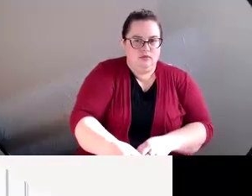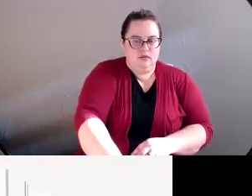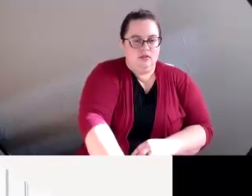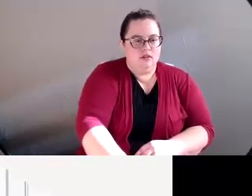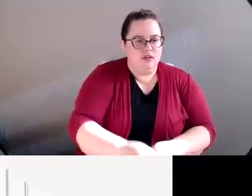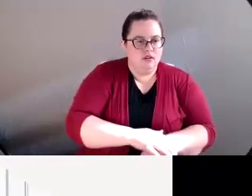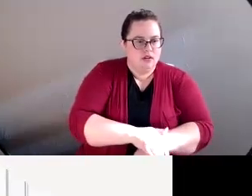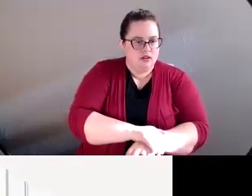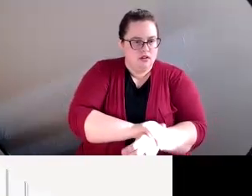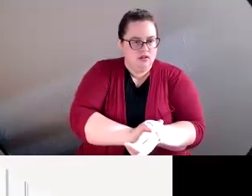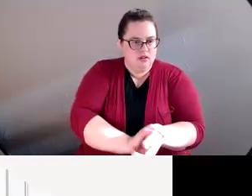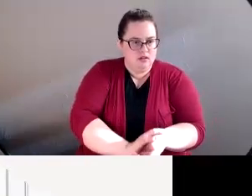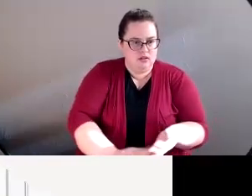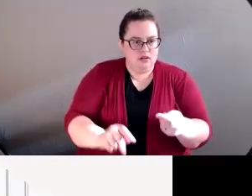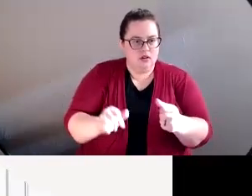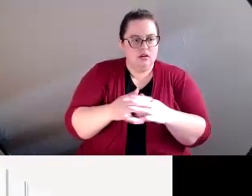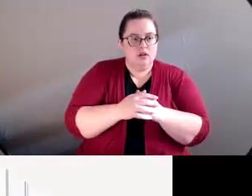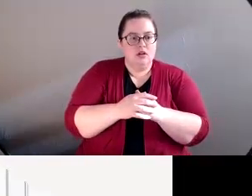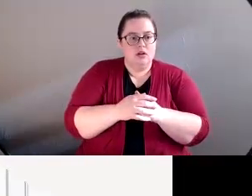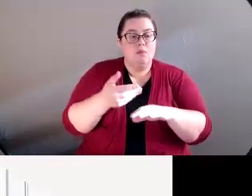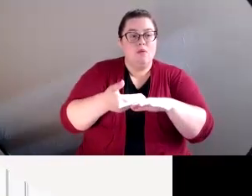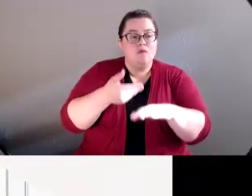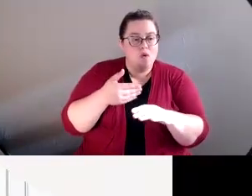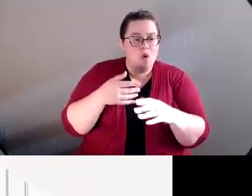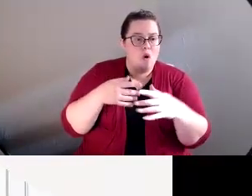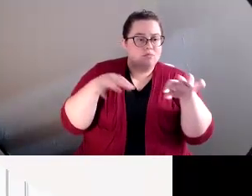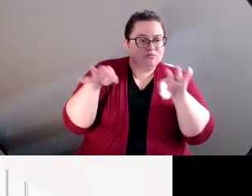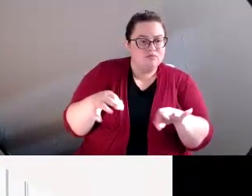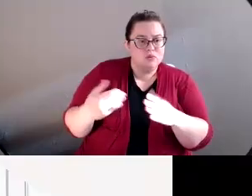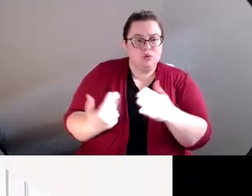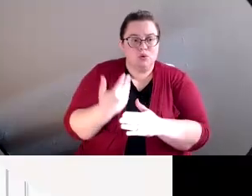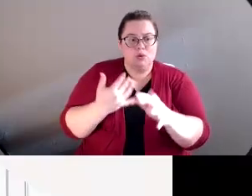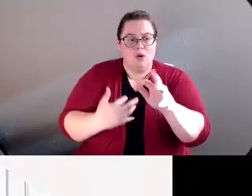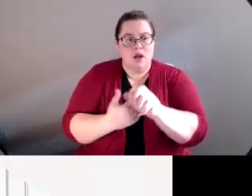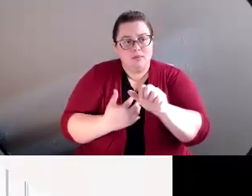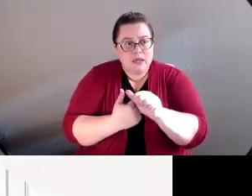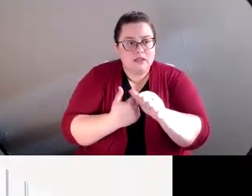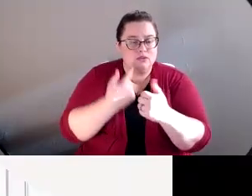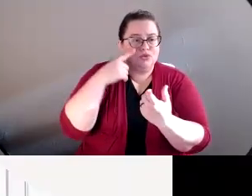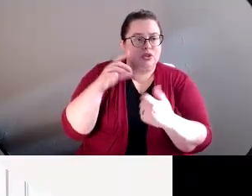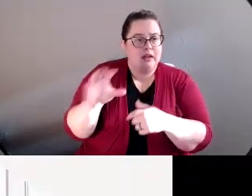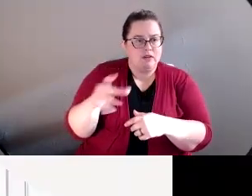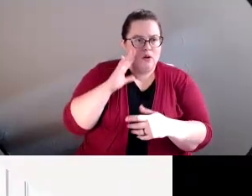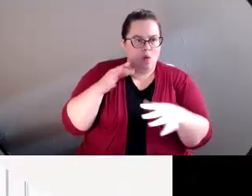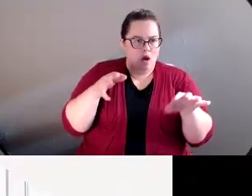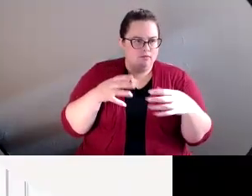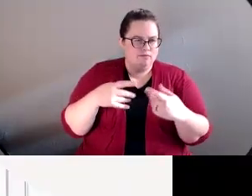Before getting into any of the new updates in Canvas, I wanted to talk a little bit more about Instructure.